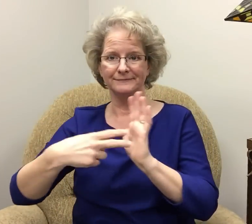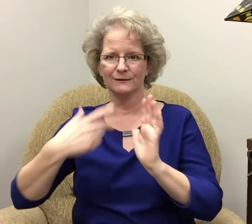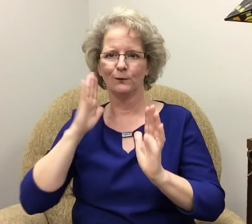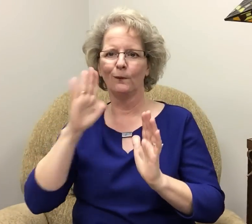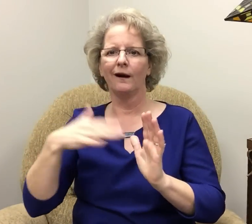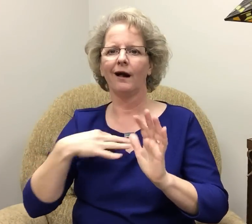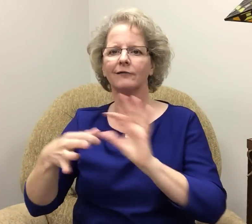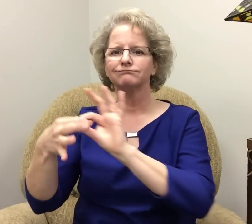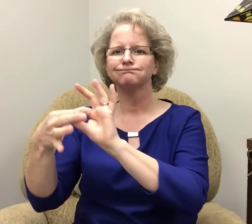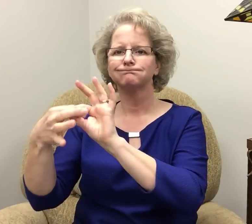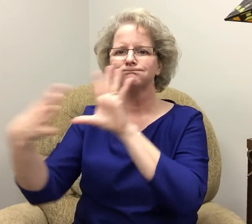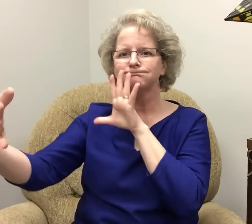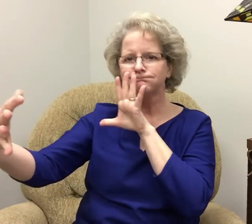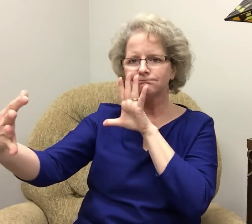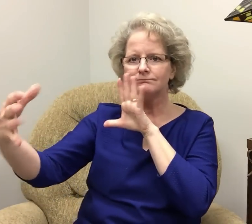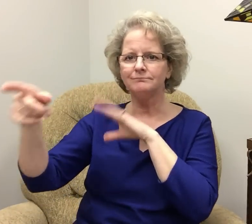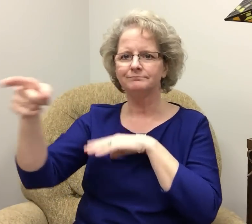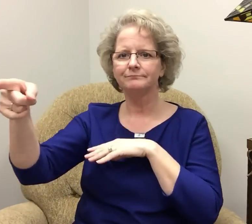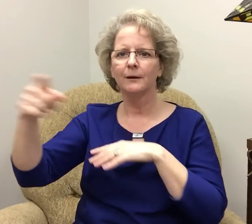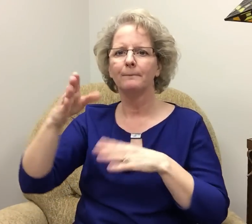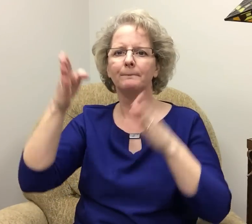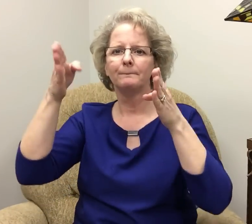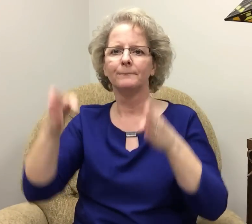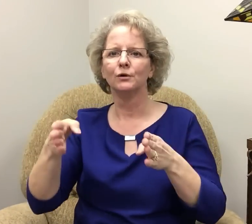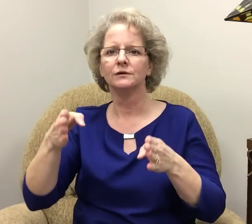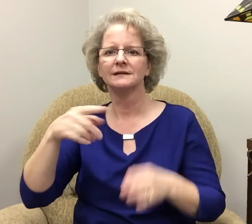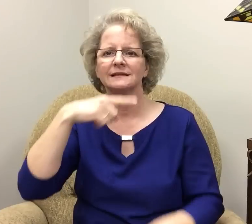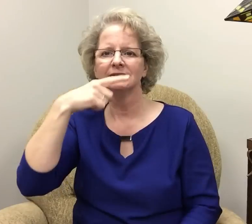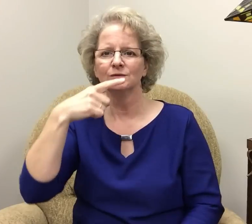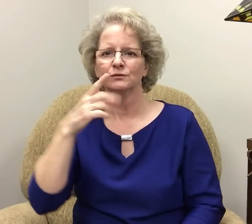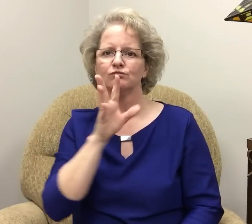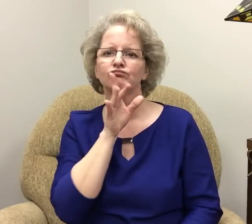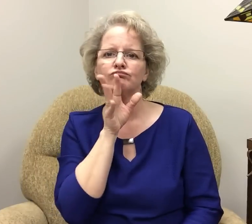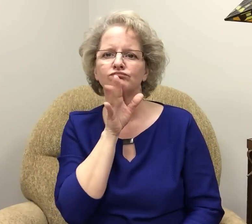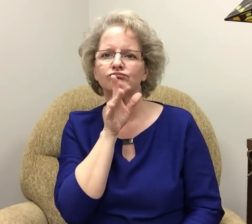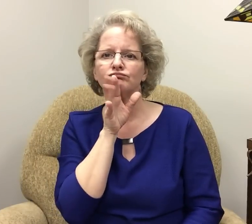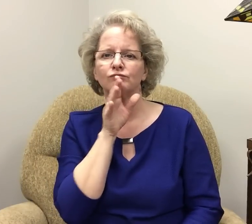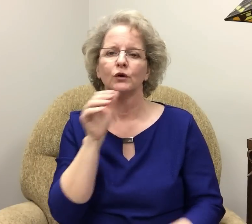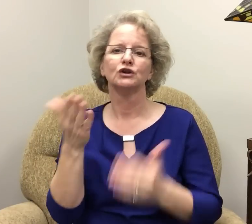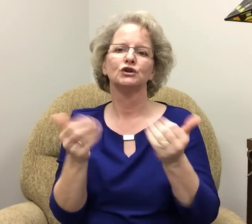the service provider maintain eye-contact with each other.